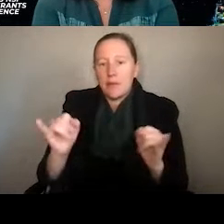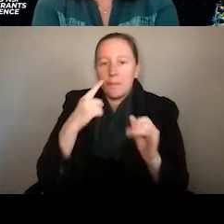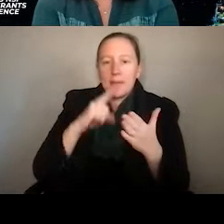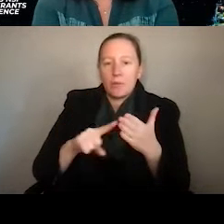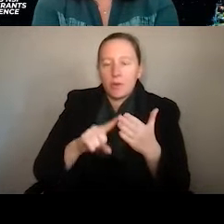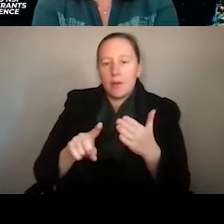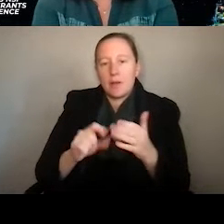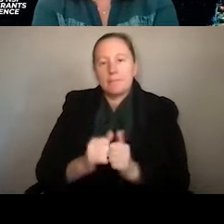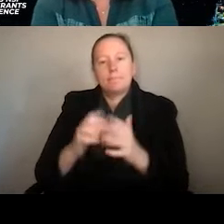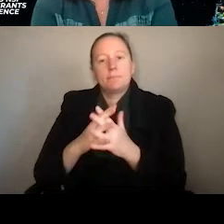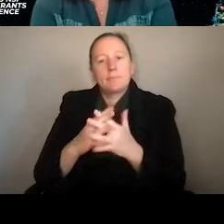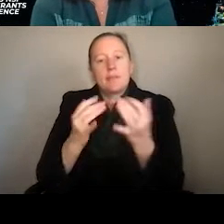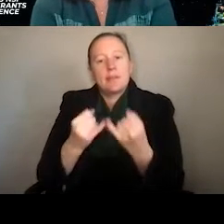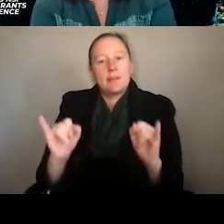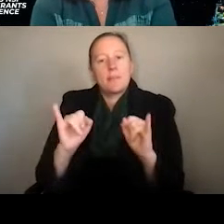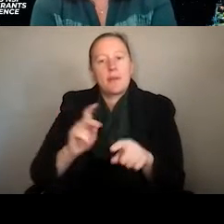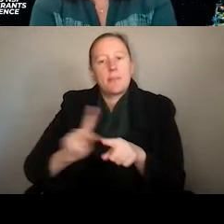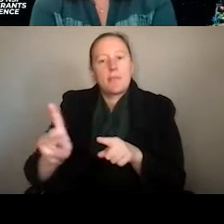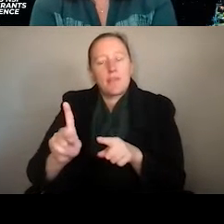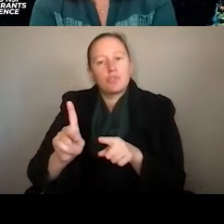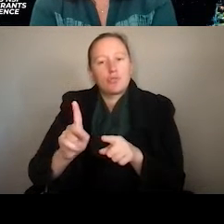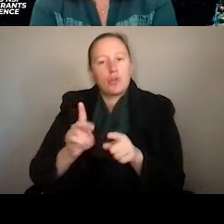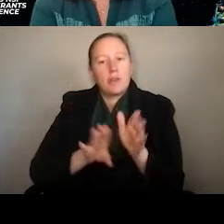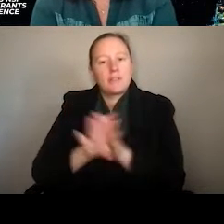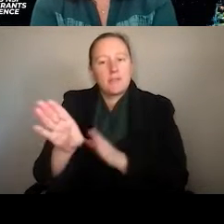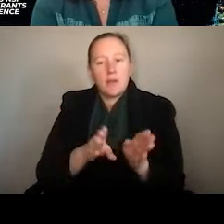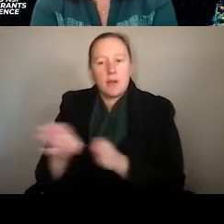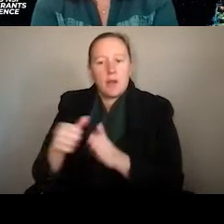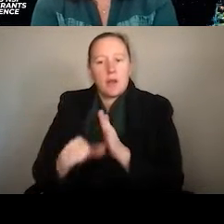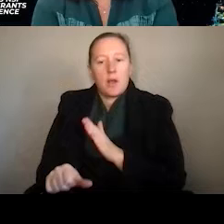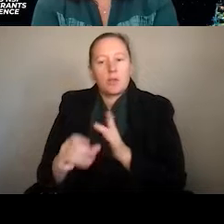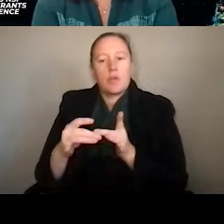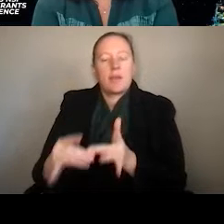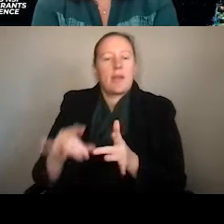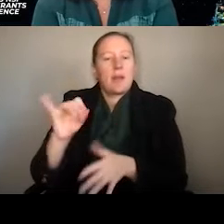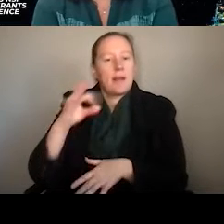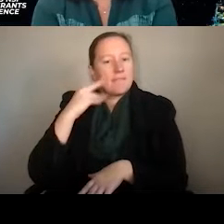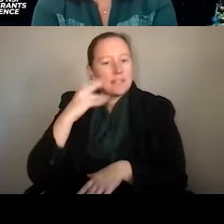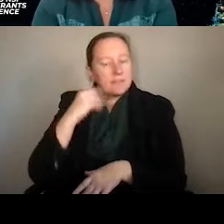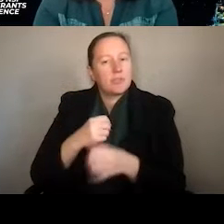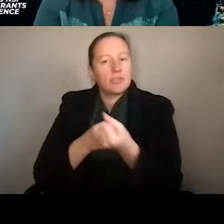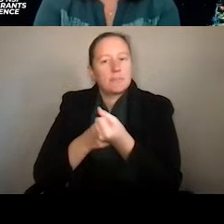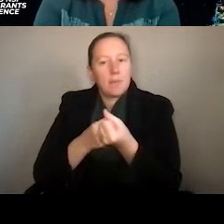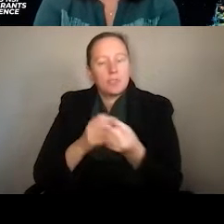an independent professional development plan under the guidance of an experienced sponsoring researcher.